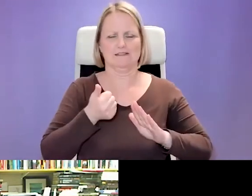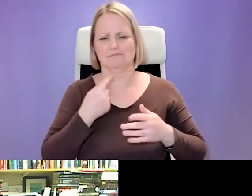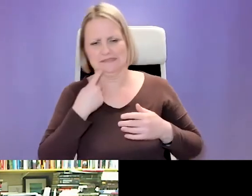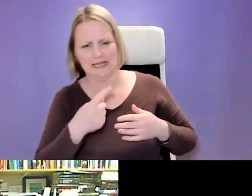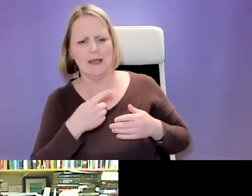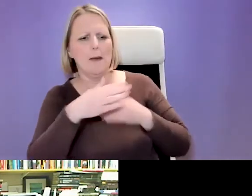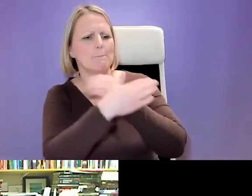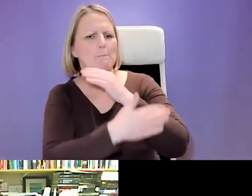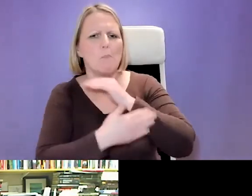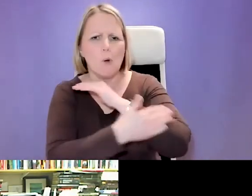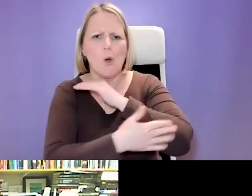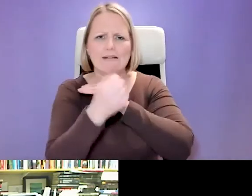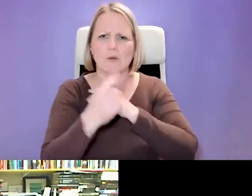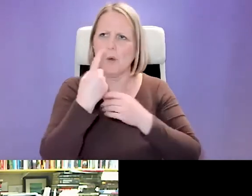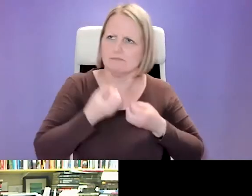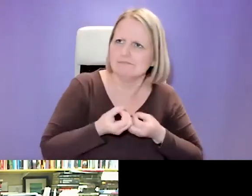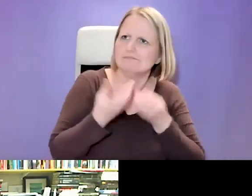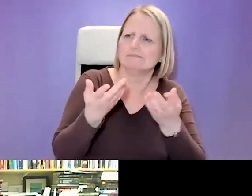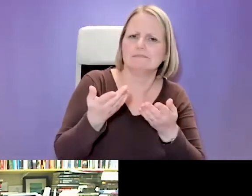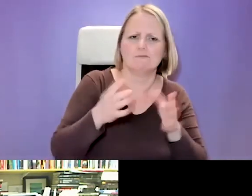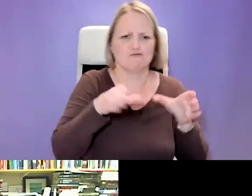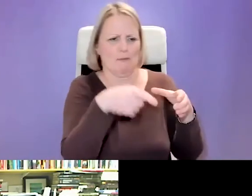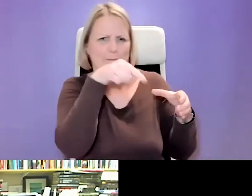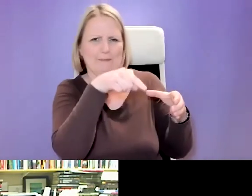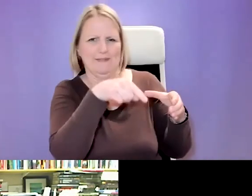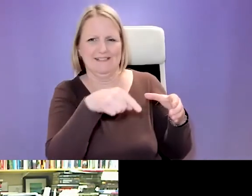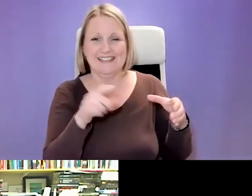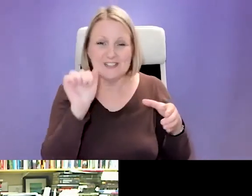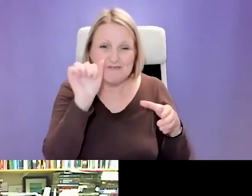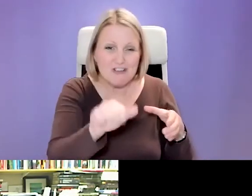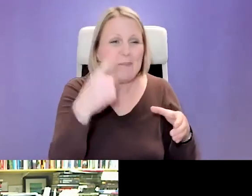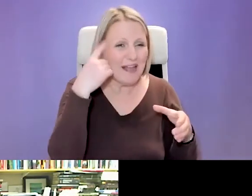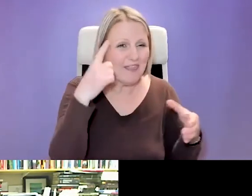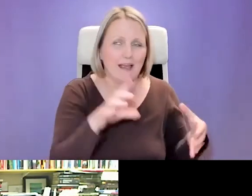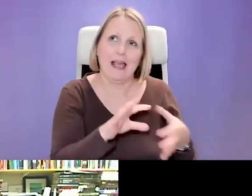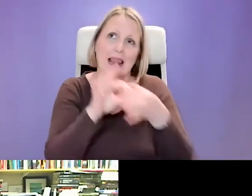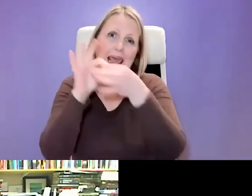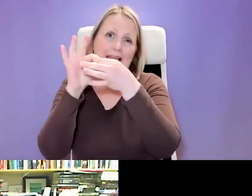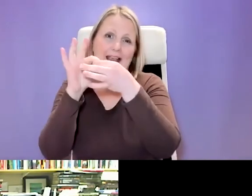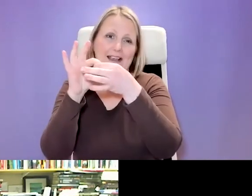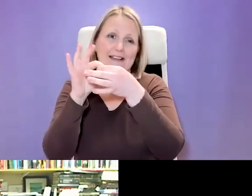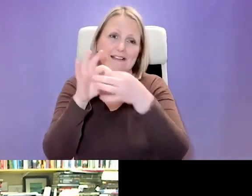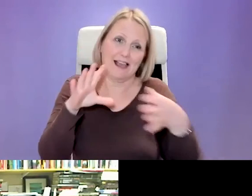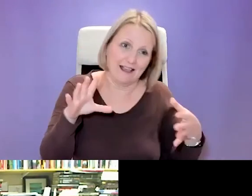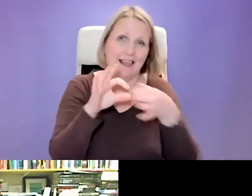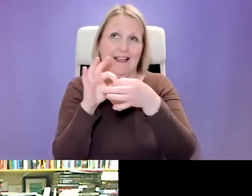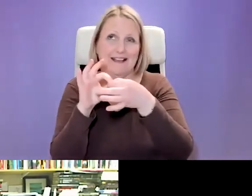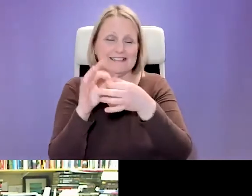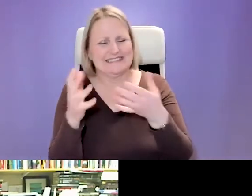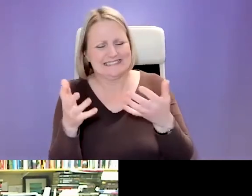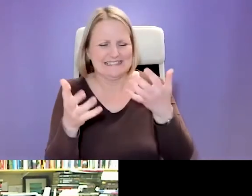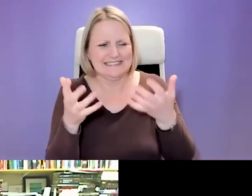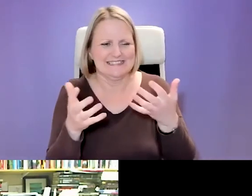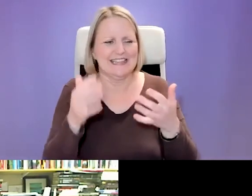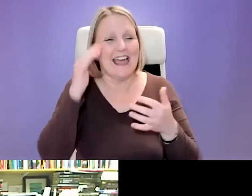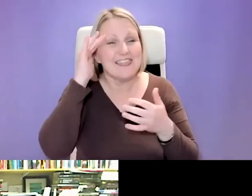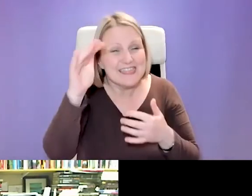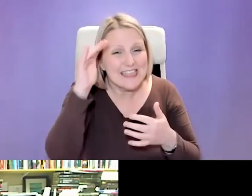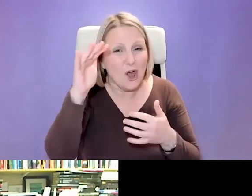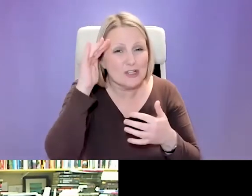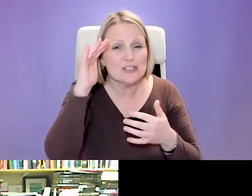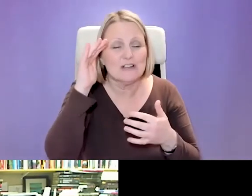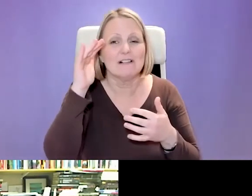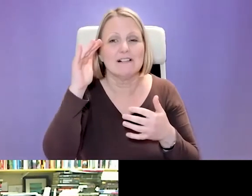I agree that he is breaking that linkage but I don't think he's tying it back together, and I think the theological